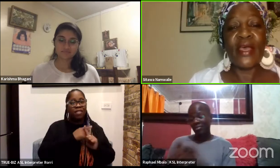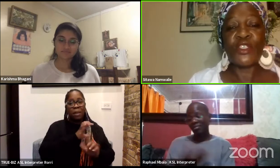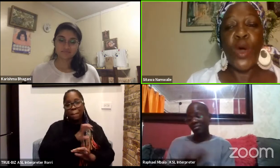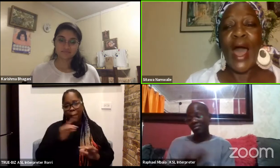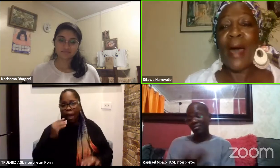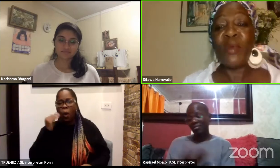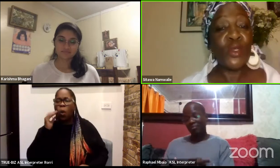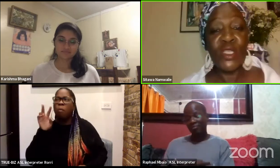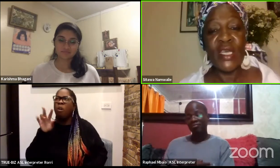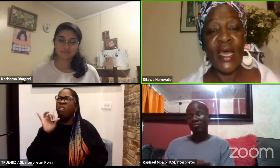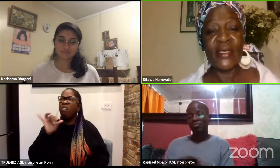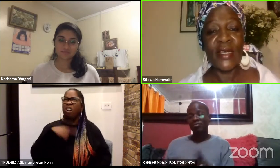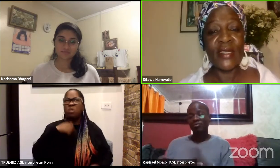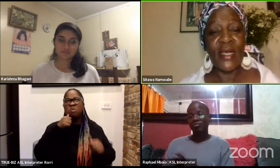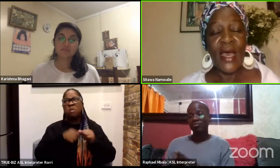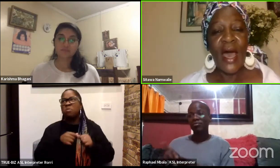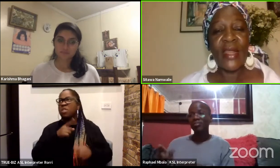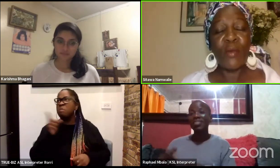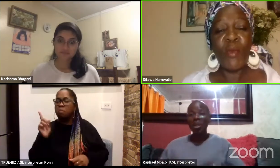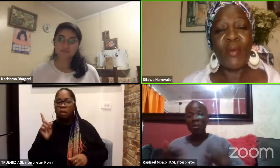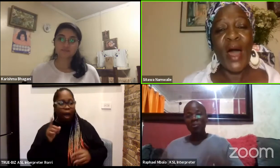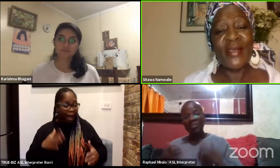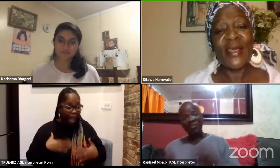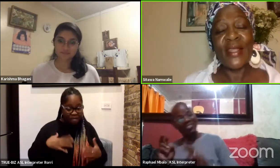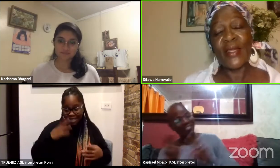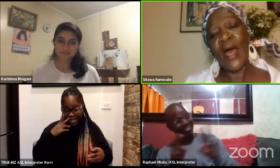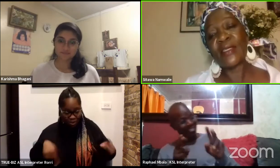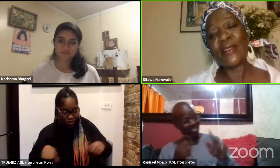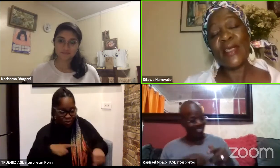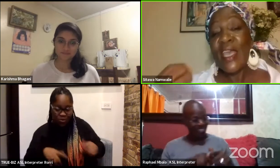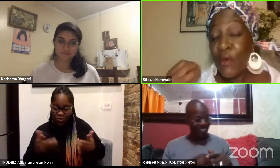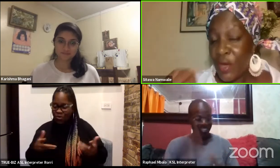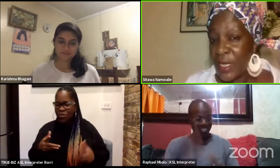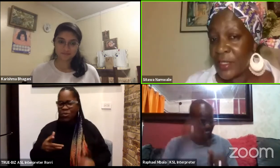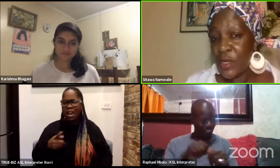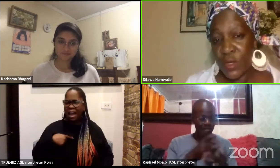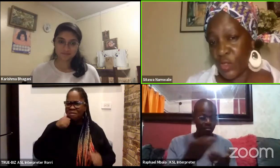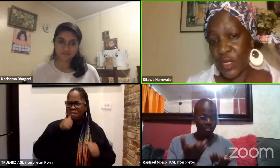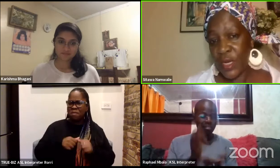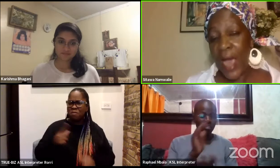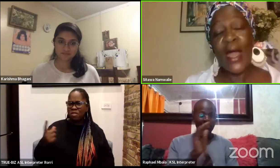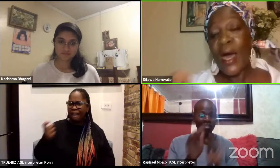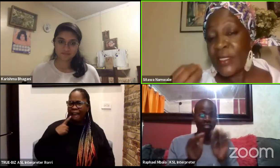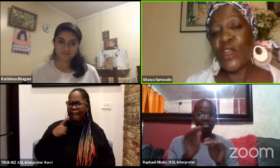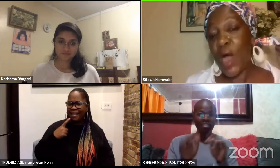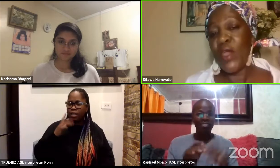And they're so happy to see us, and I remember them asking, they'd ask this irritating question, I can't tell you